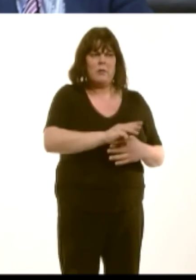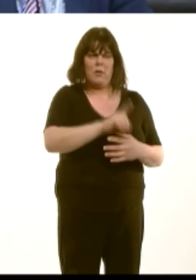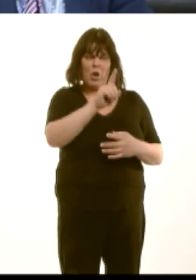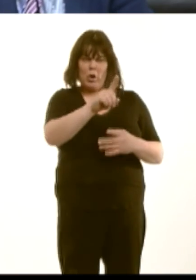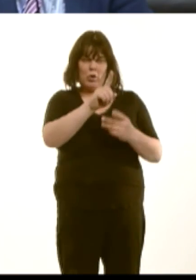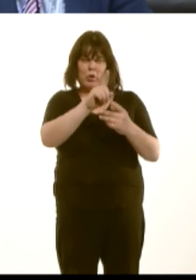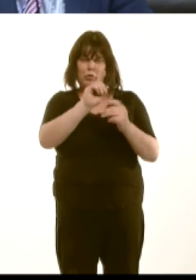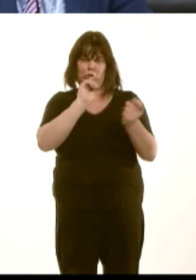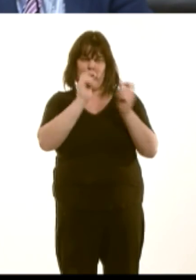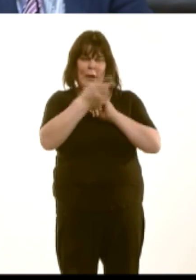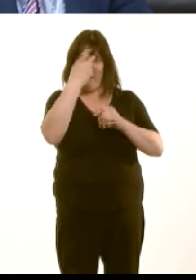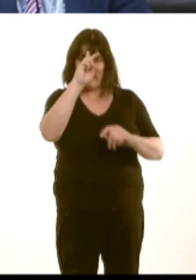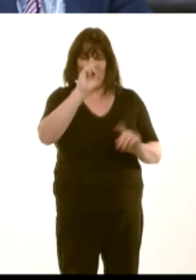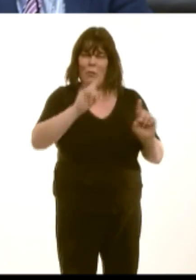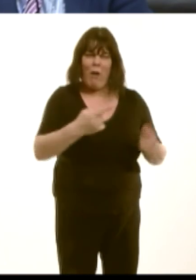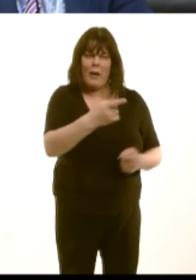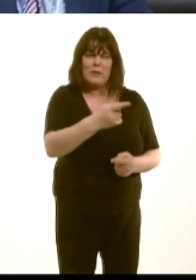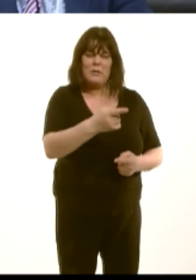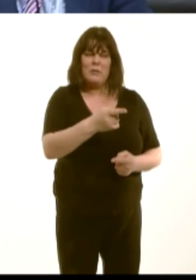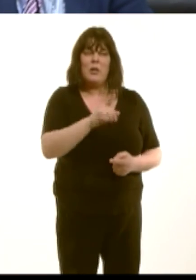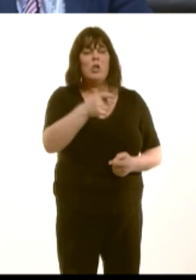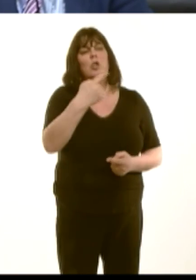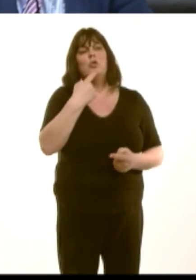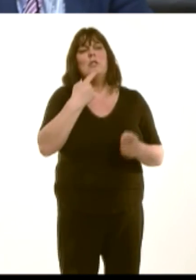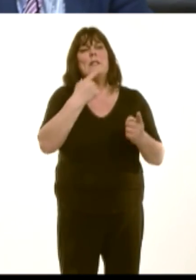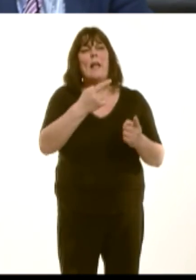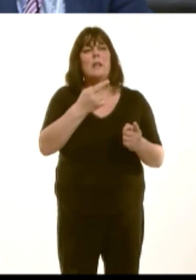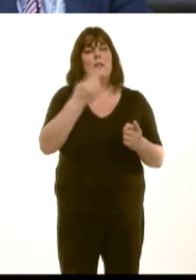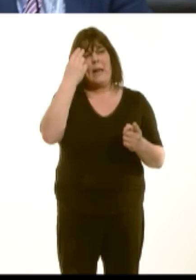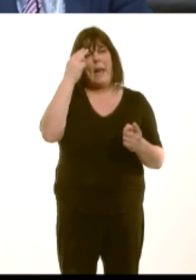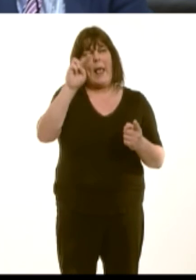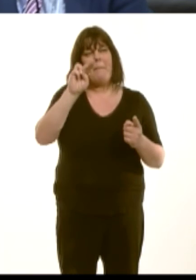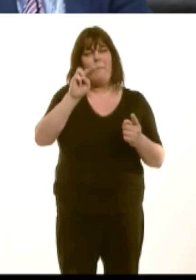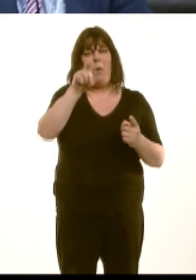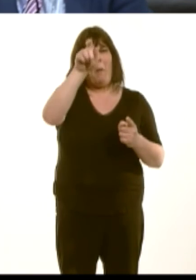of drugs in Wales. She cannot change her tune now. And, can I say, she mentions the personó[Interruption.]